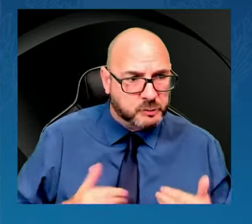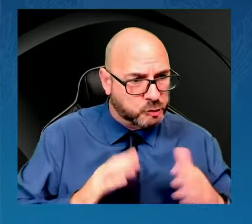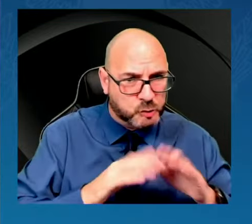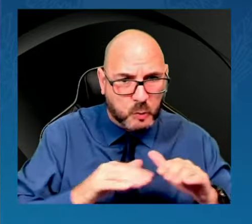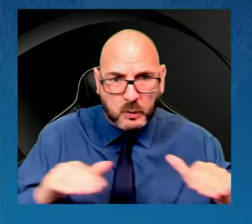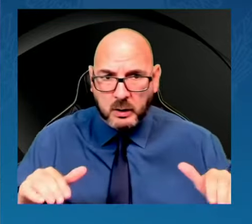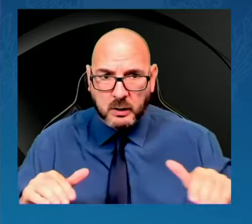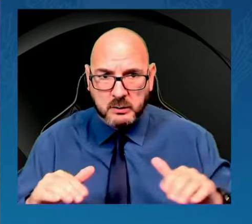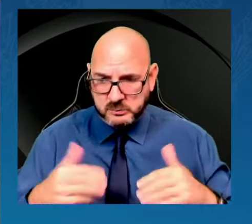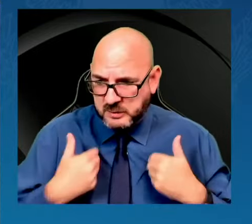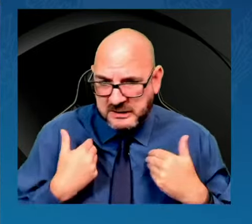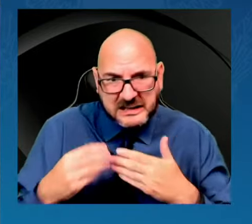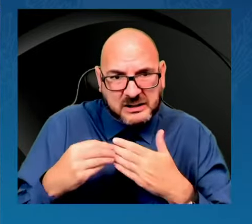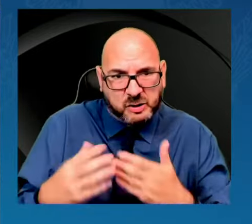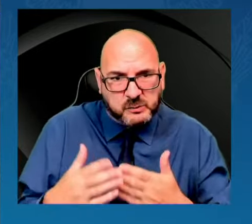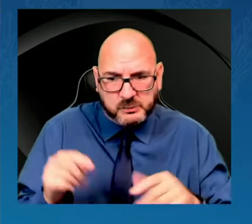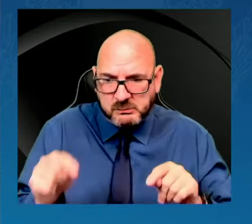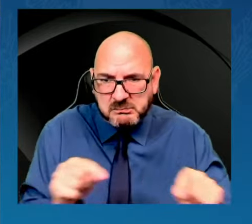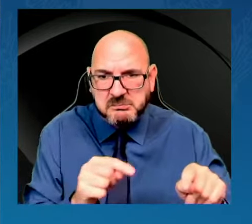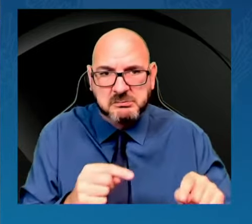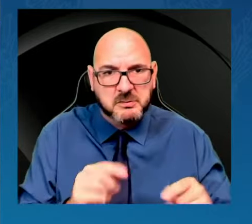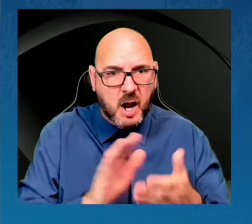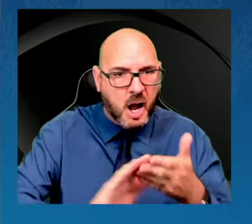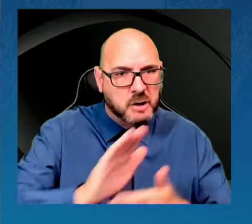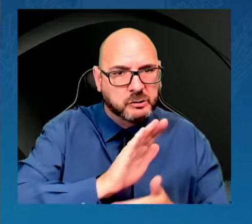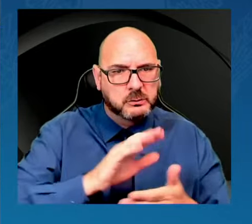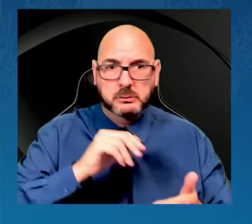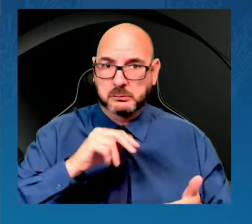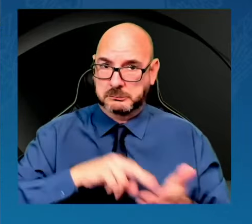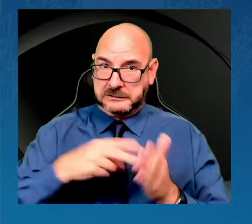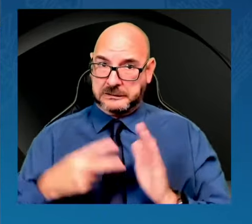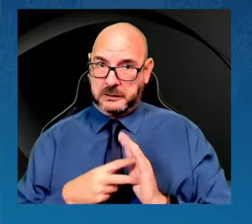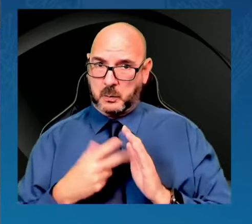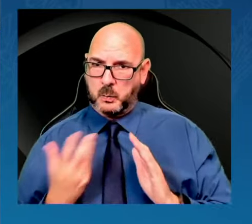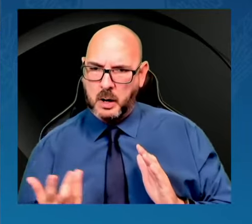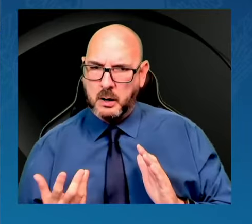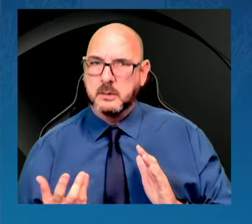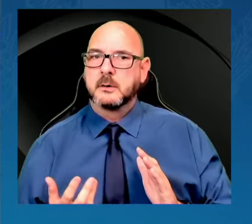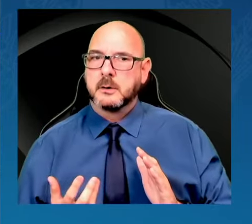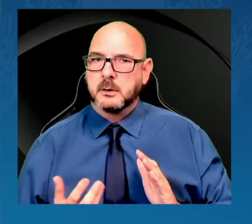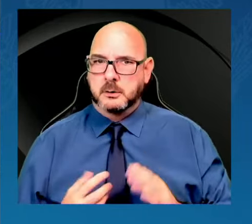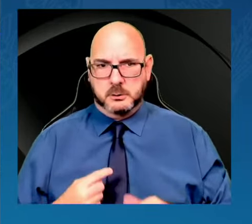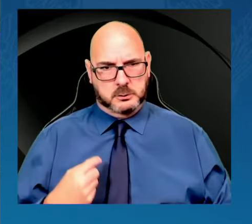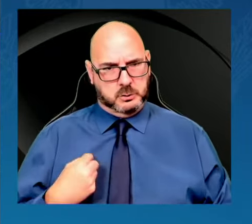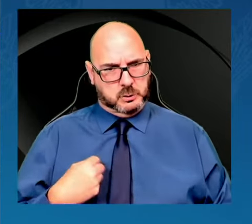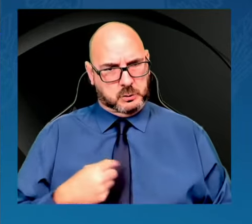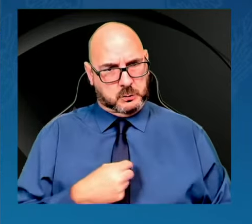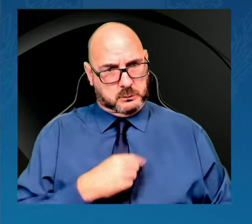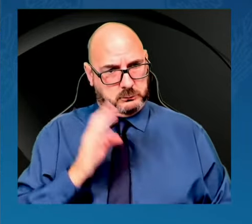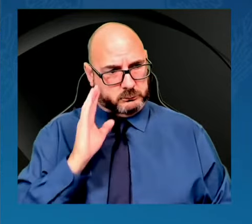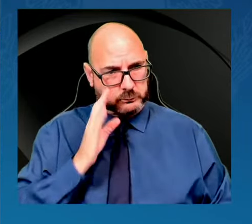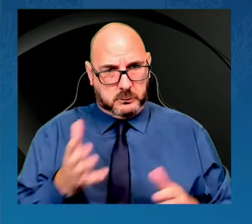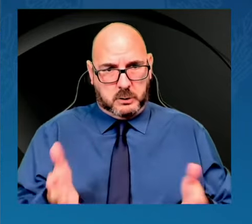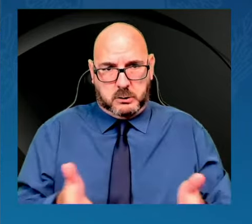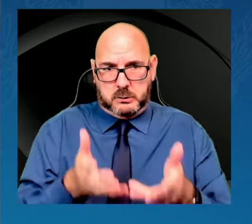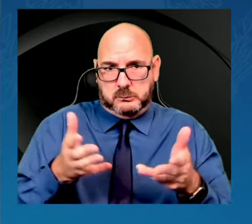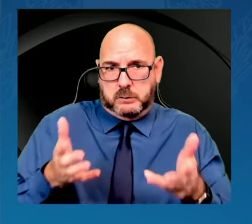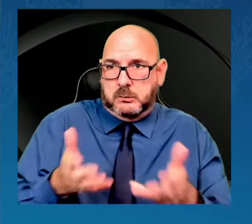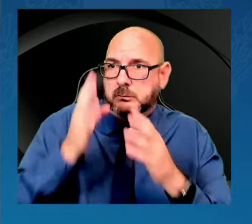what this means in terms of what we will spur in terms of innovation around the clean energy economy;